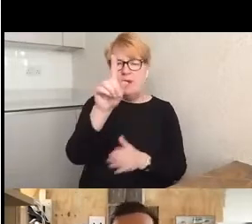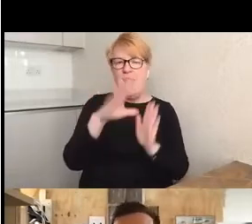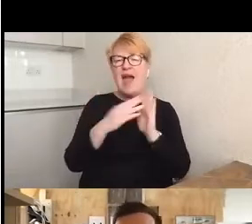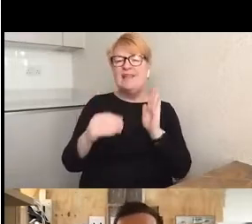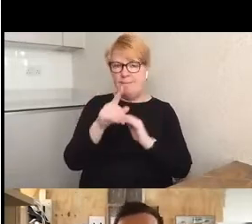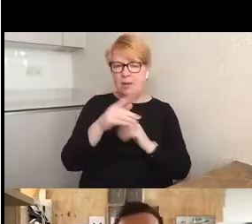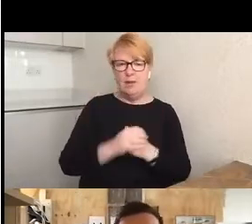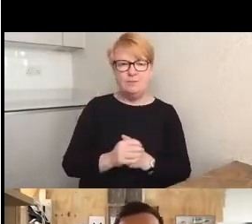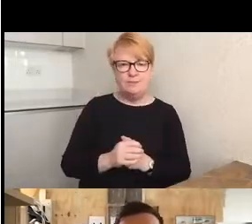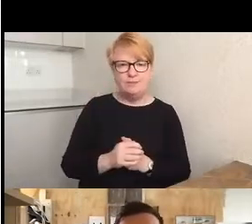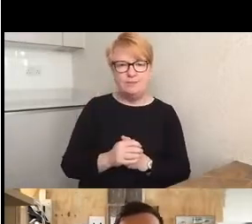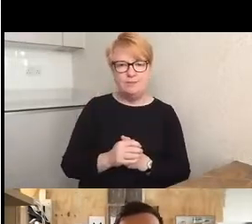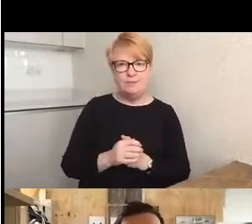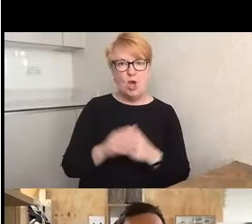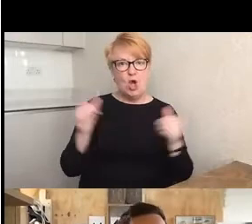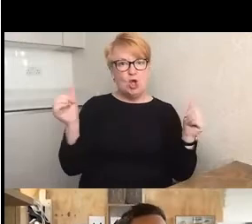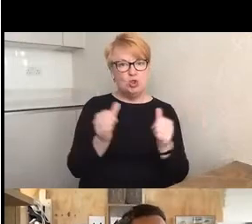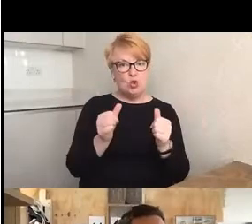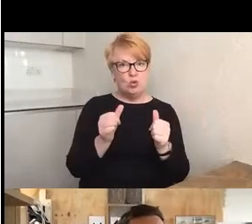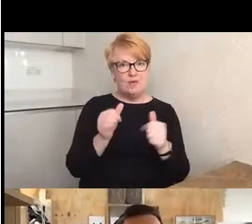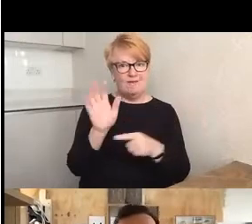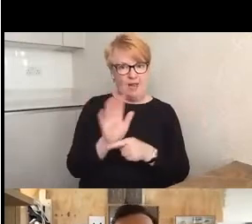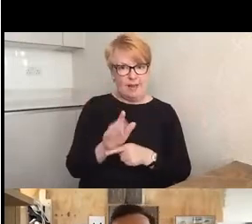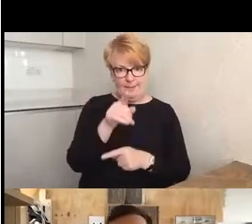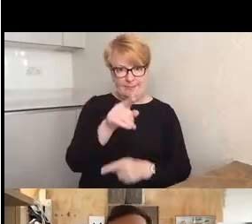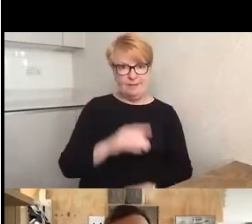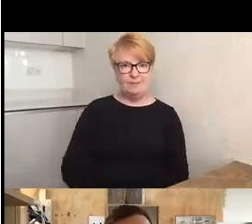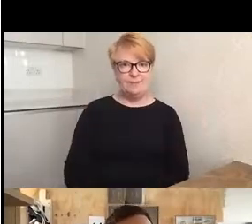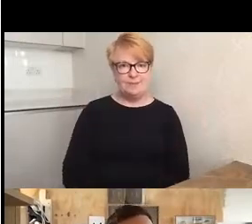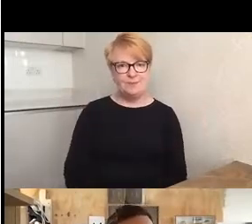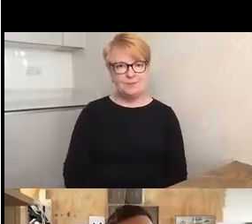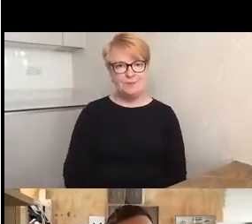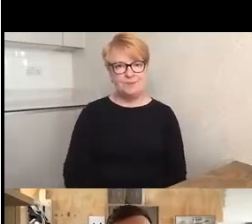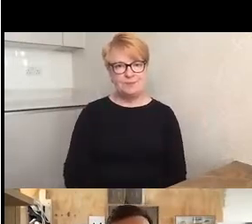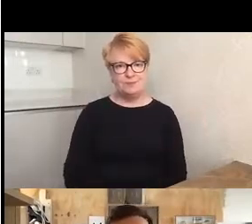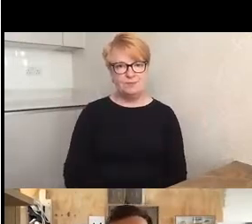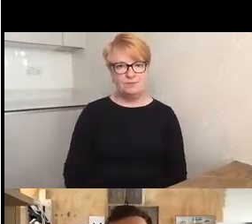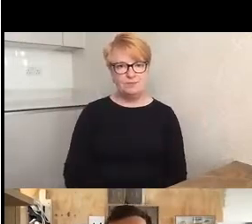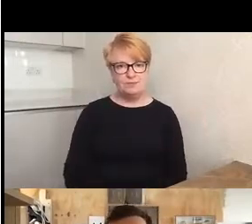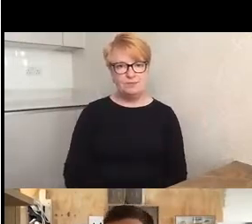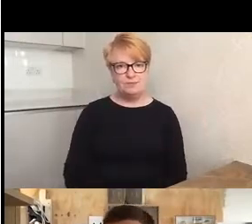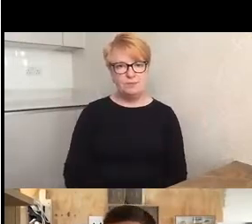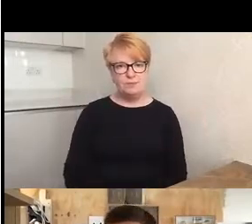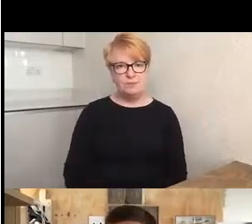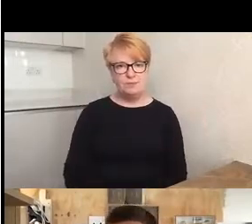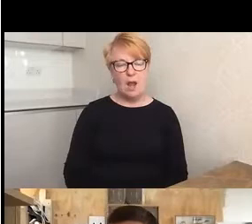And this is a short film, it's about 30 seconds. >> AUDIO: And we were away for less than a week.